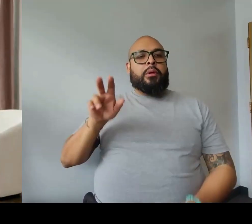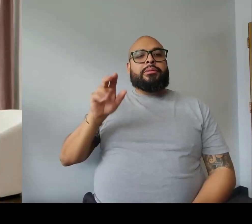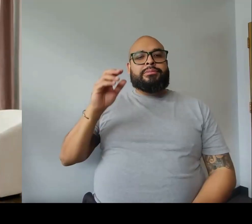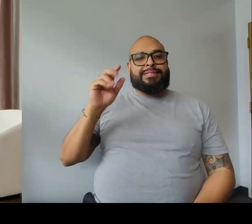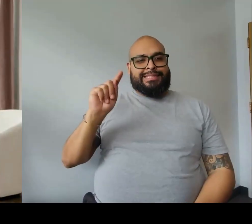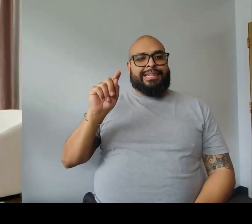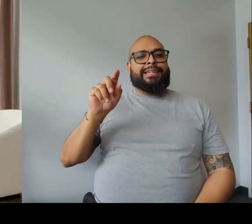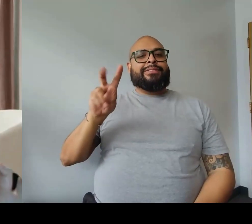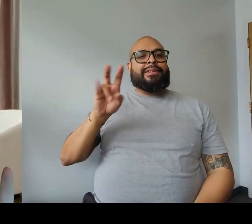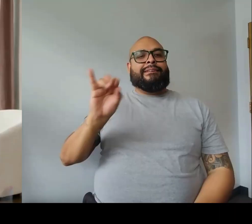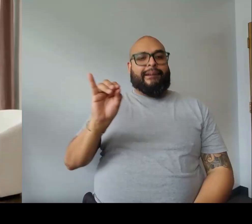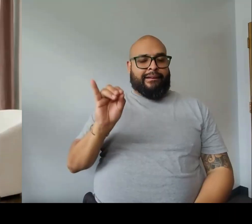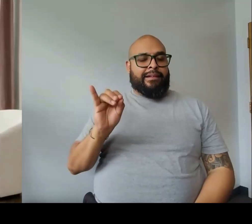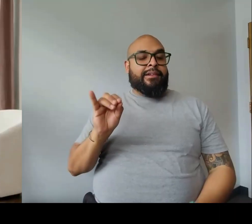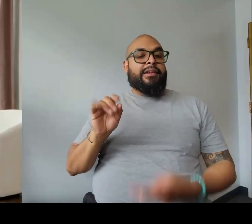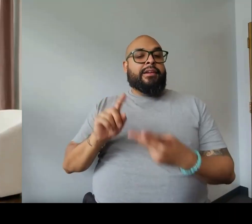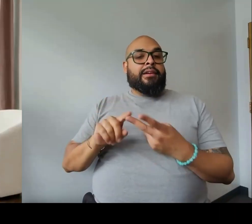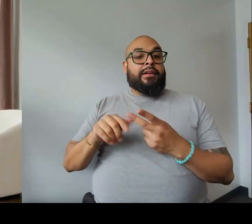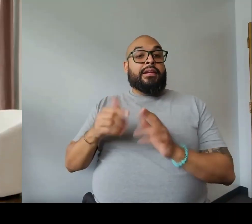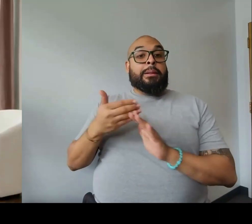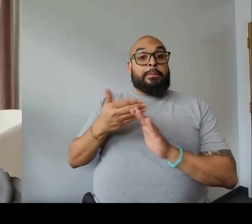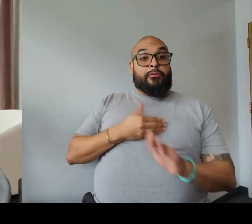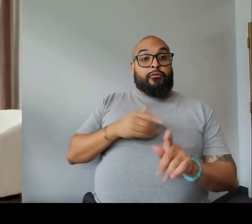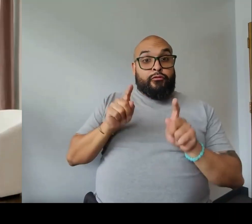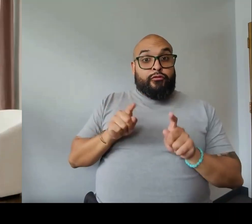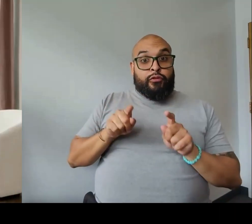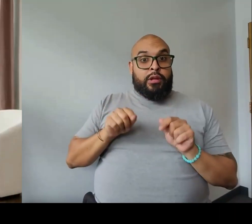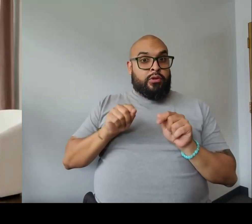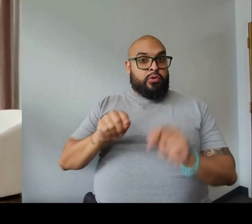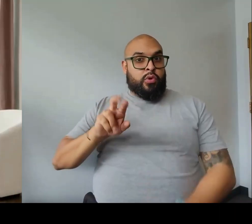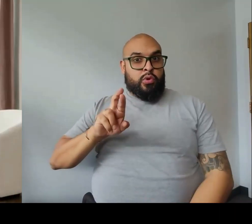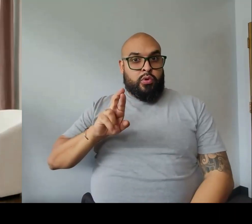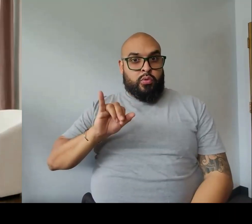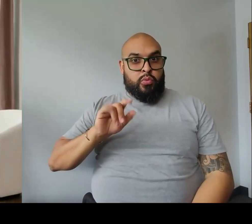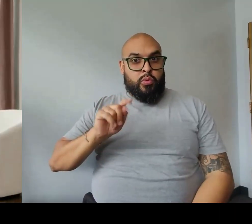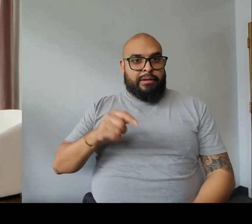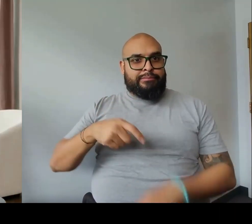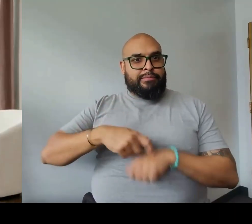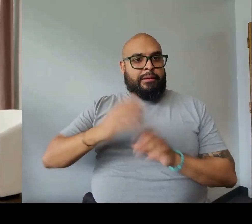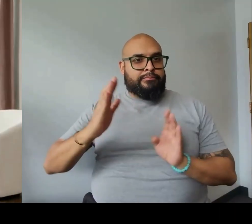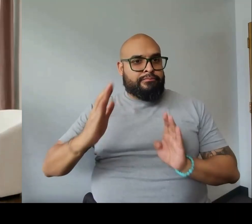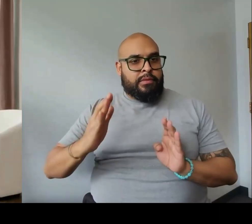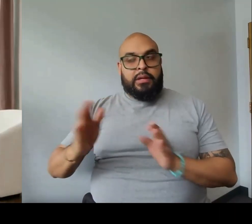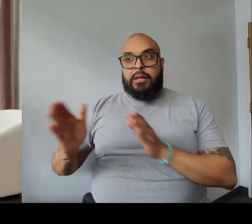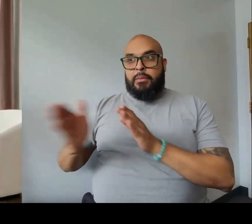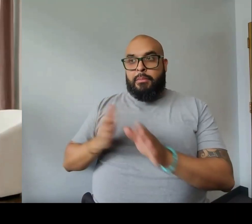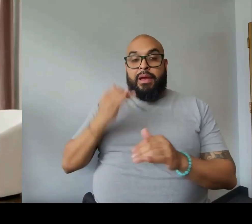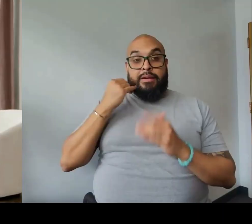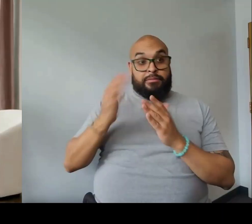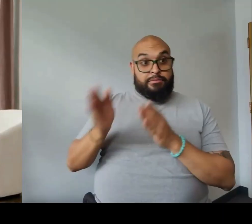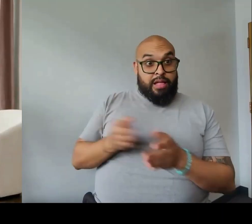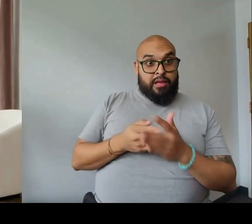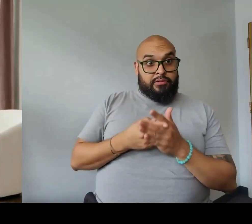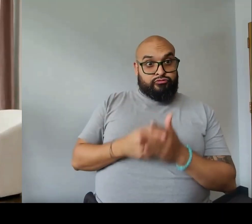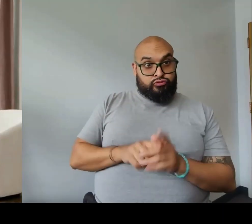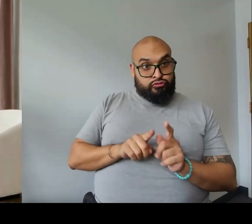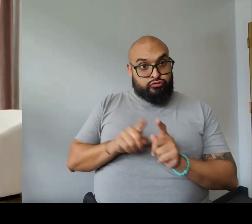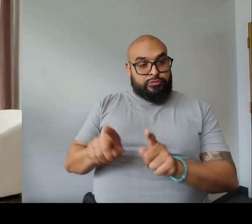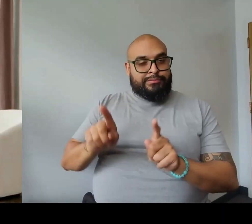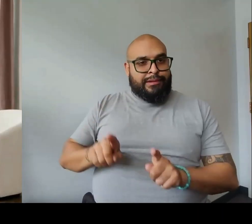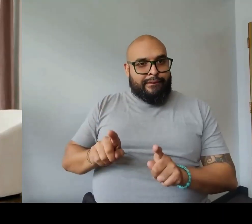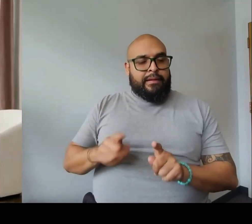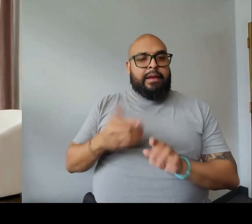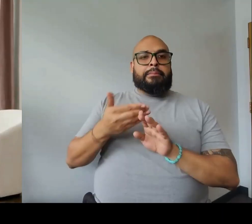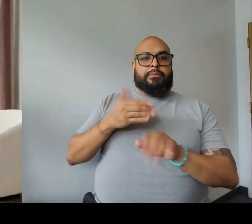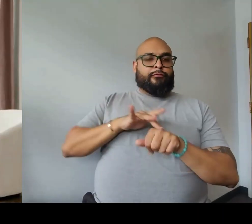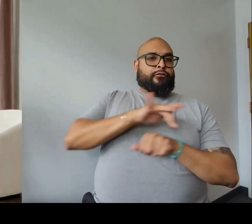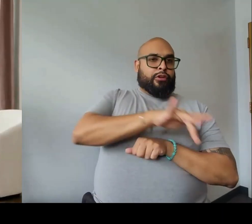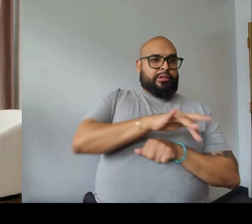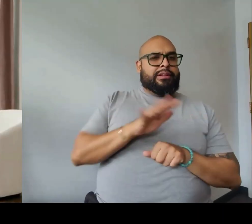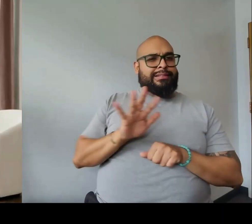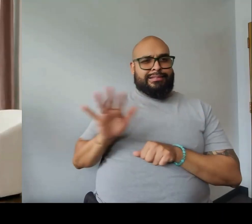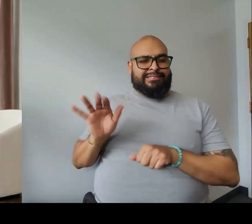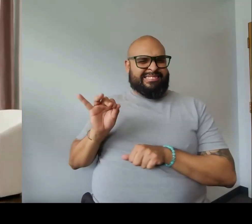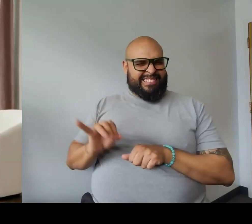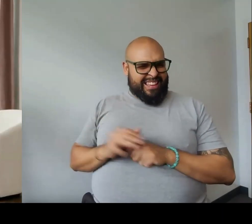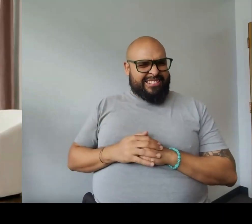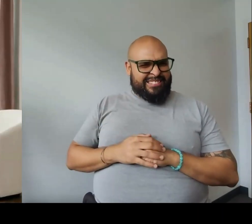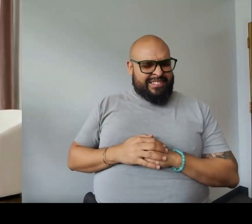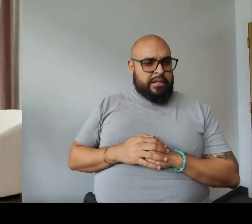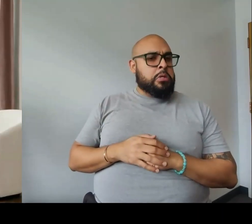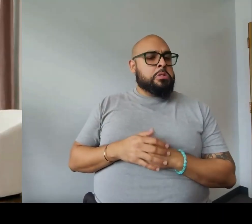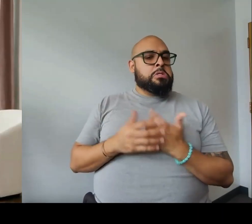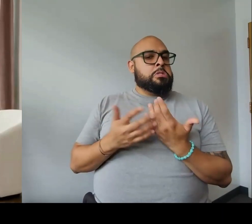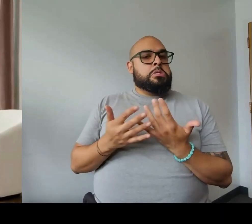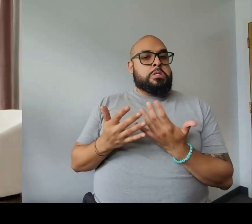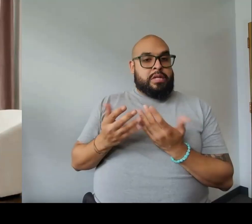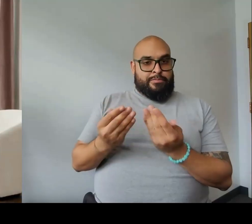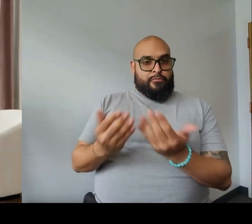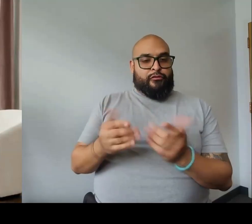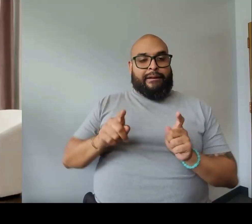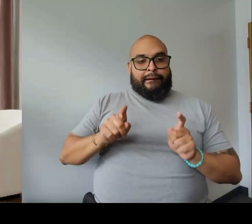prior to testing during that riot phase, getting prepared if we're going to the testing phase ahead of time with what's going to be needed, thinking about what's going to, you know, be the tests that are appropriate to get the information that you need.